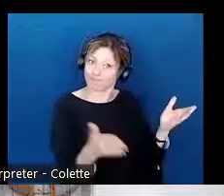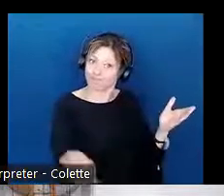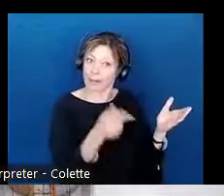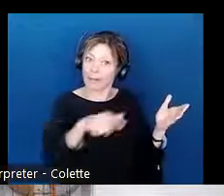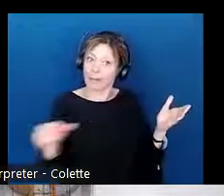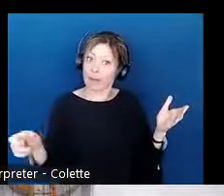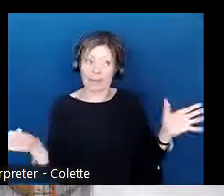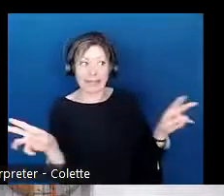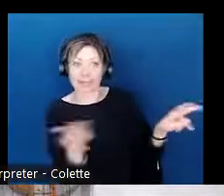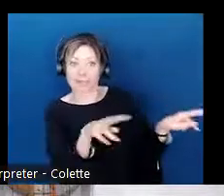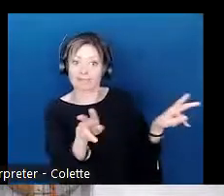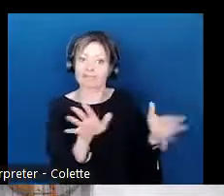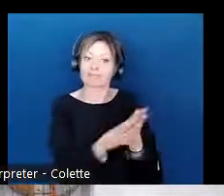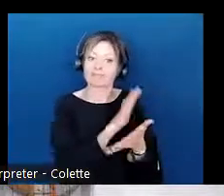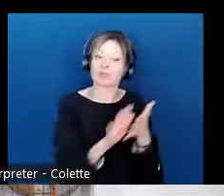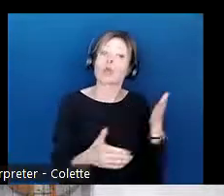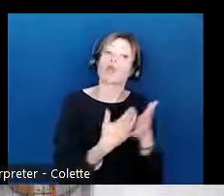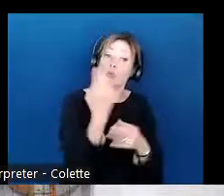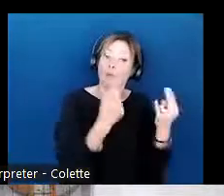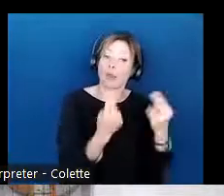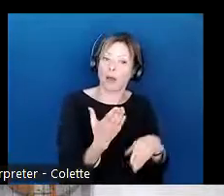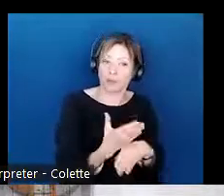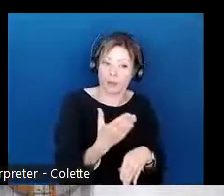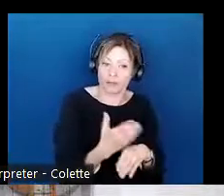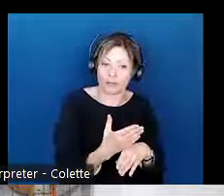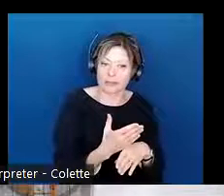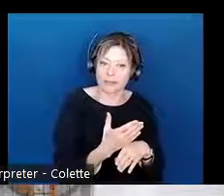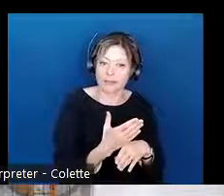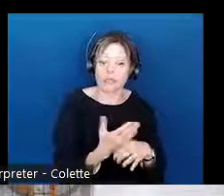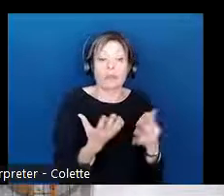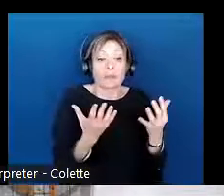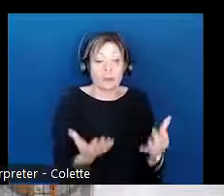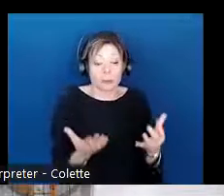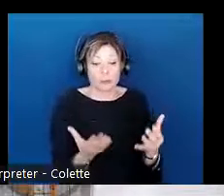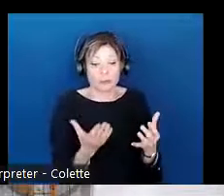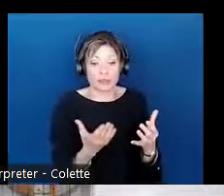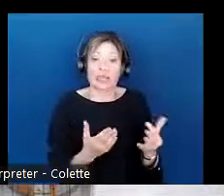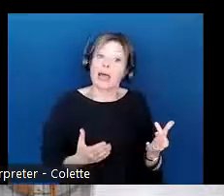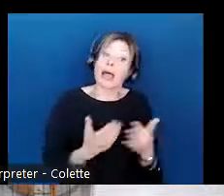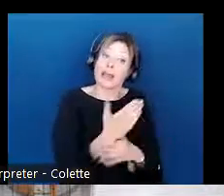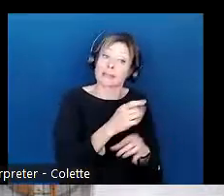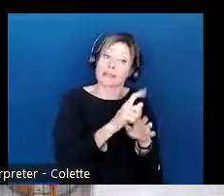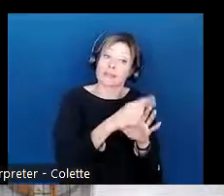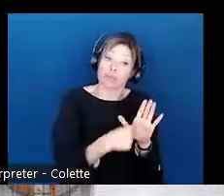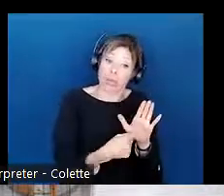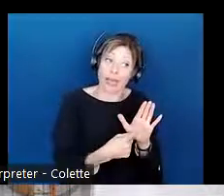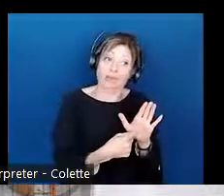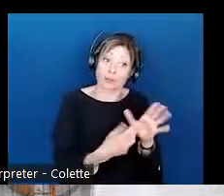Artworks but also um we're currently working on access projects for them to where can we help